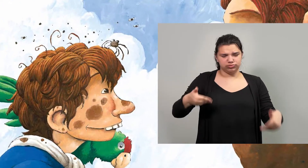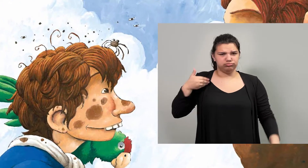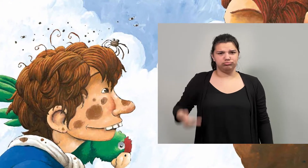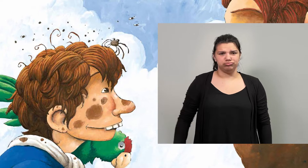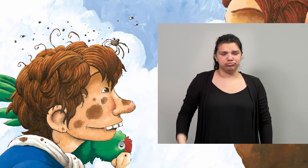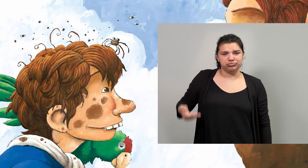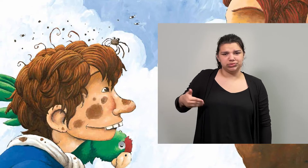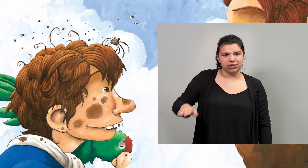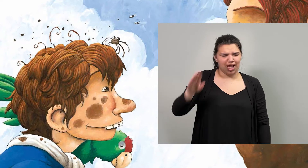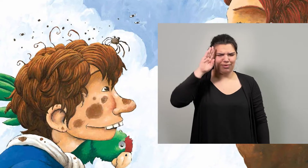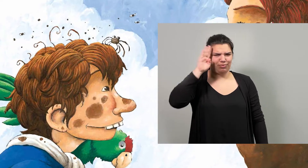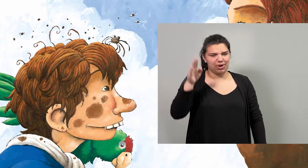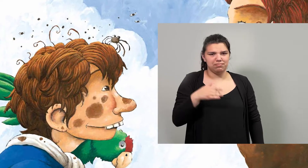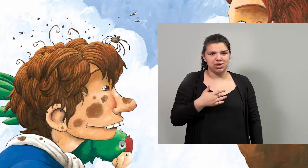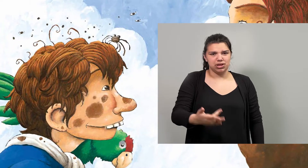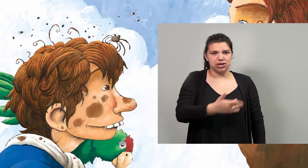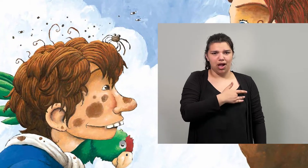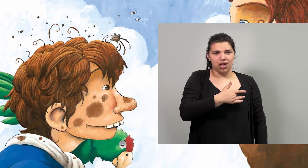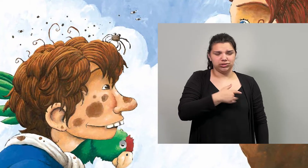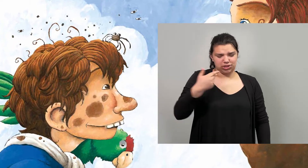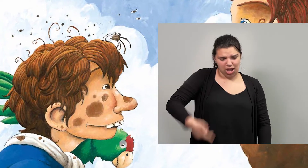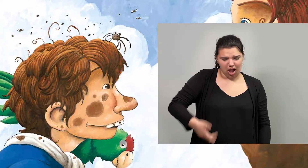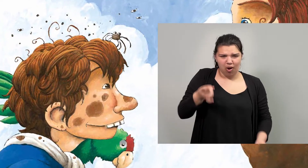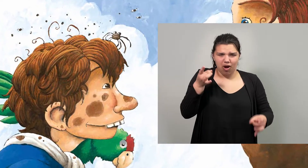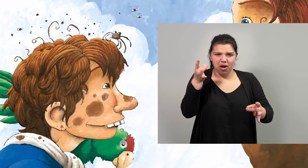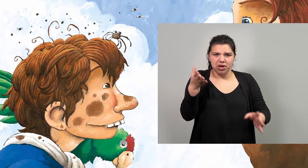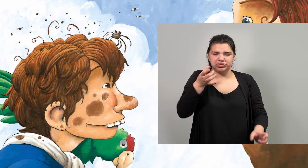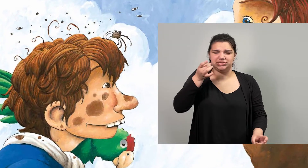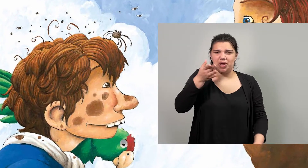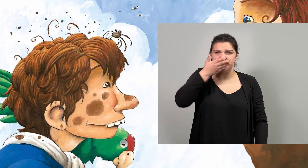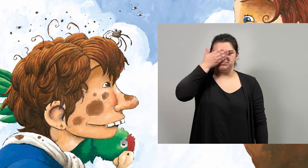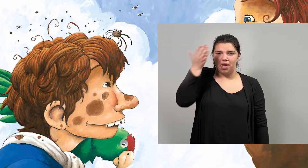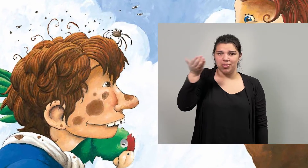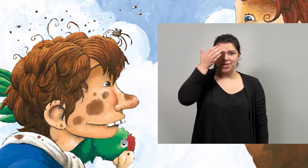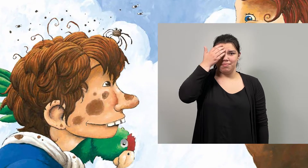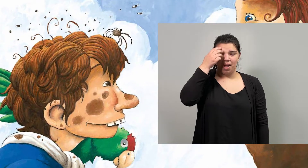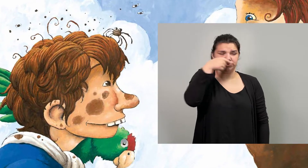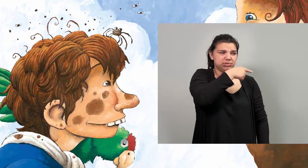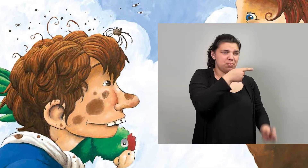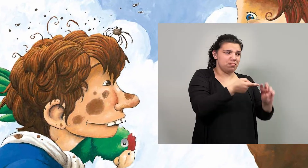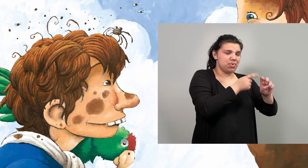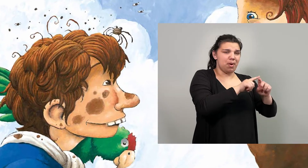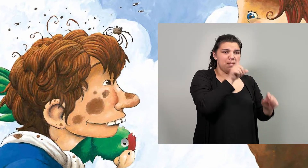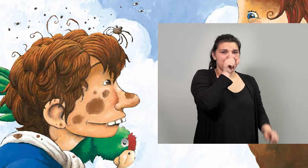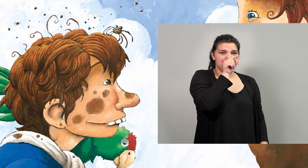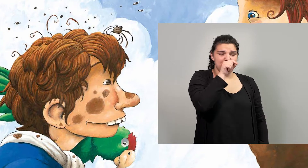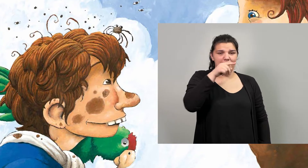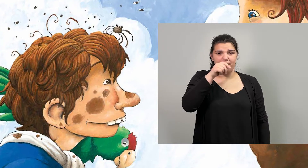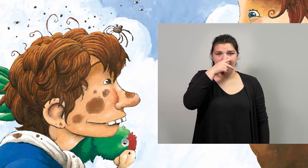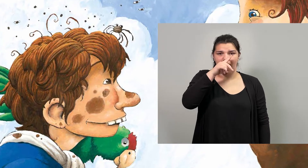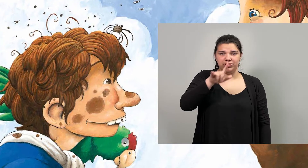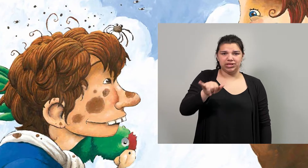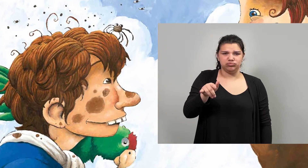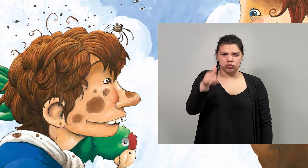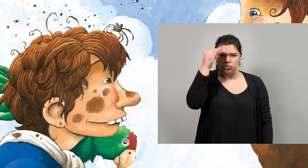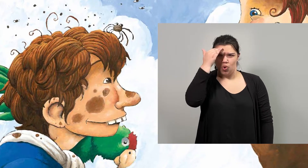"Ahoy me hearty! I be terrible horrible smelly pirate and this be parrot polly!" "Know you the whereabouts of any hidden treasure?"